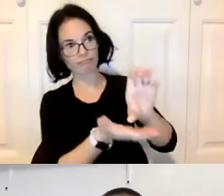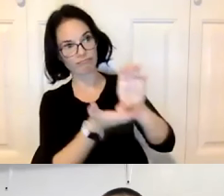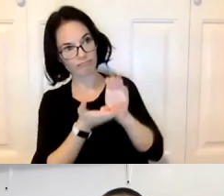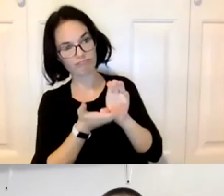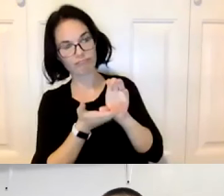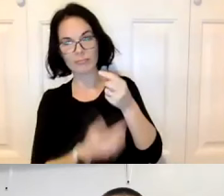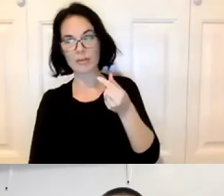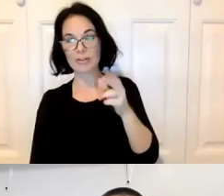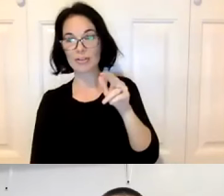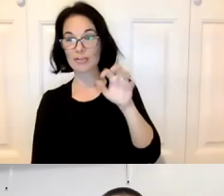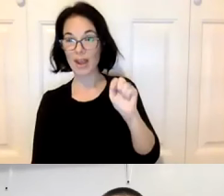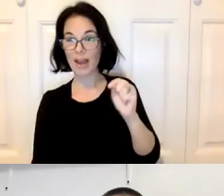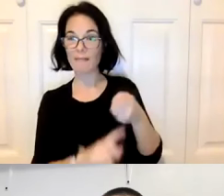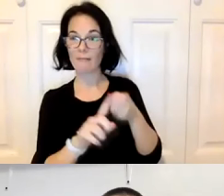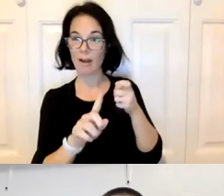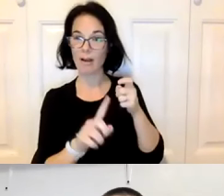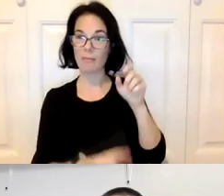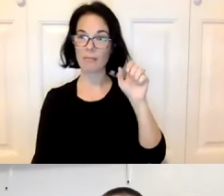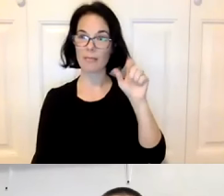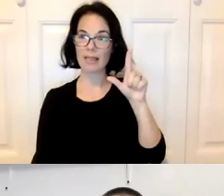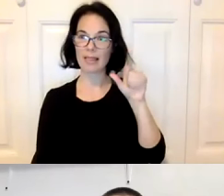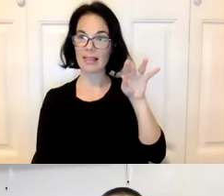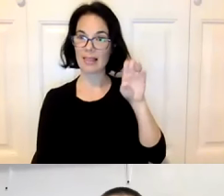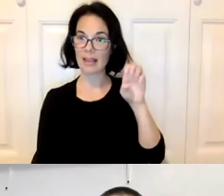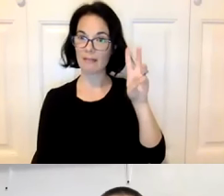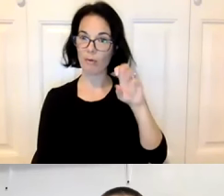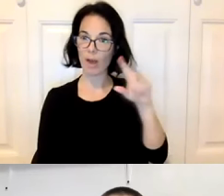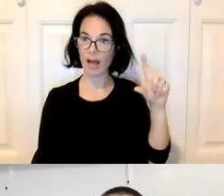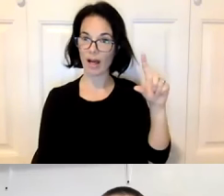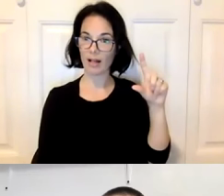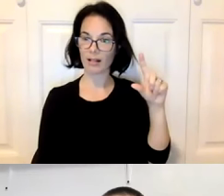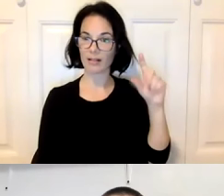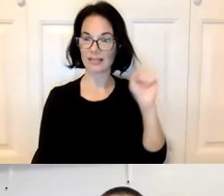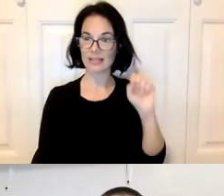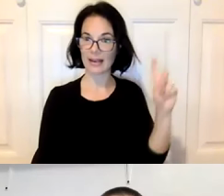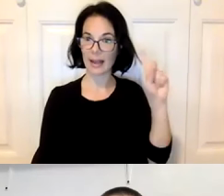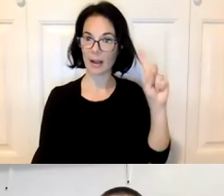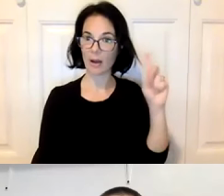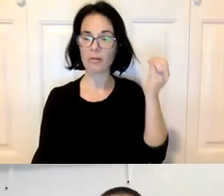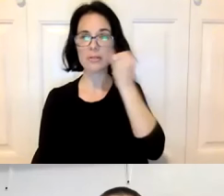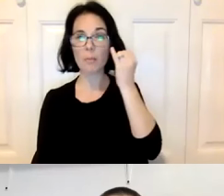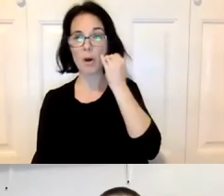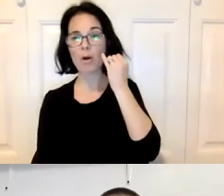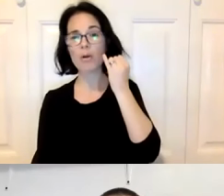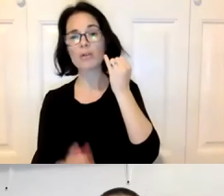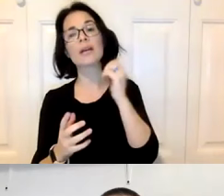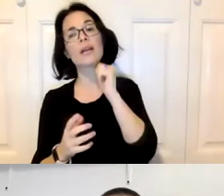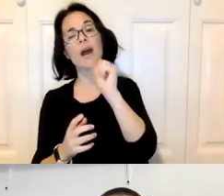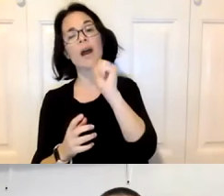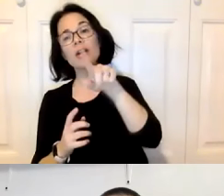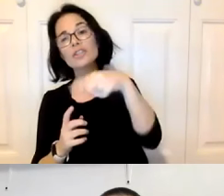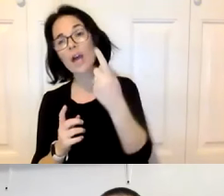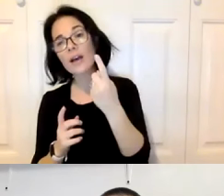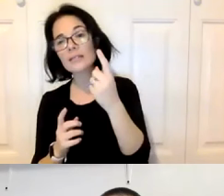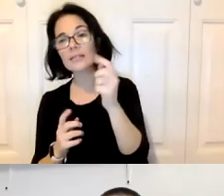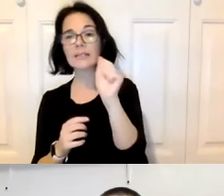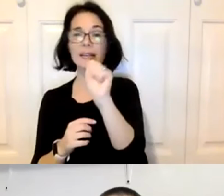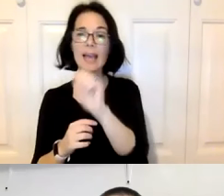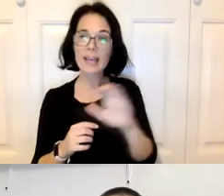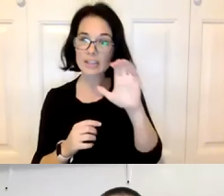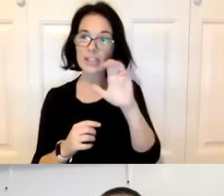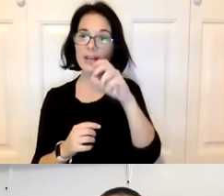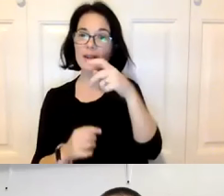if you are looking for communities other than Asian and Pacific Islander, we can connect you to